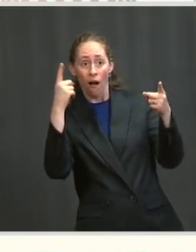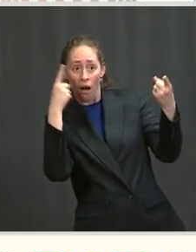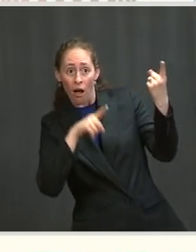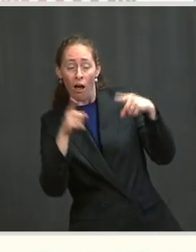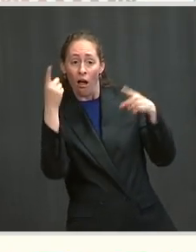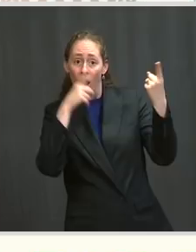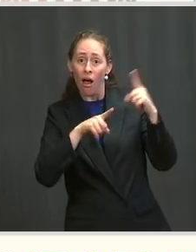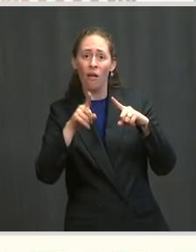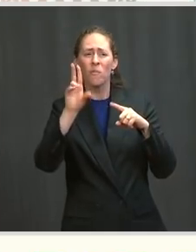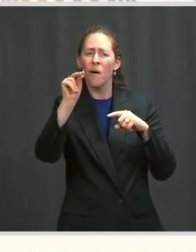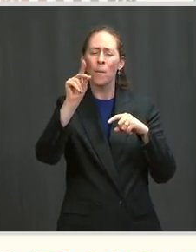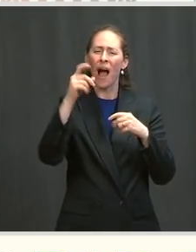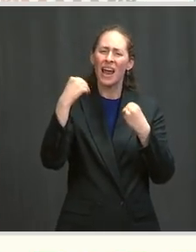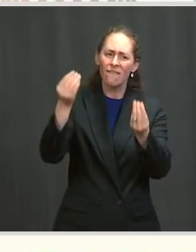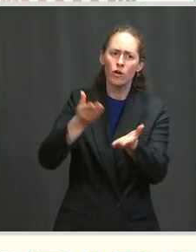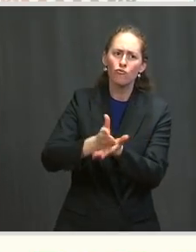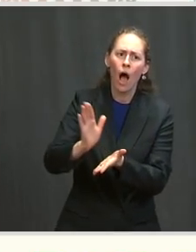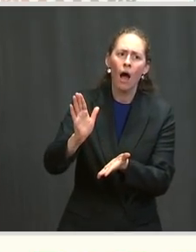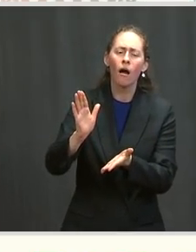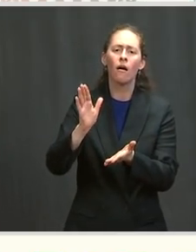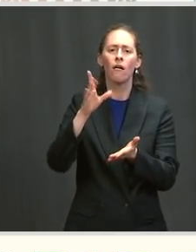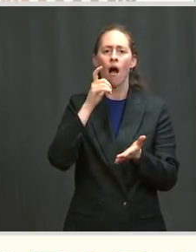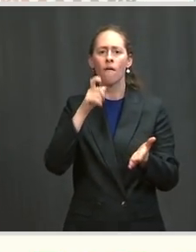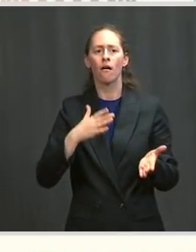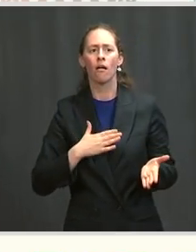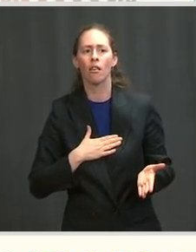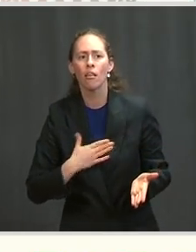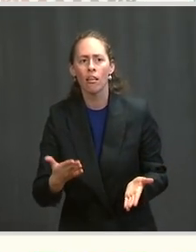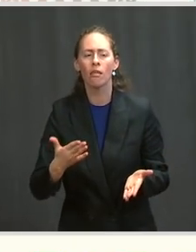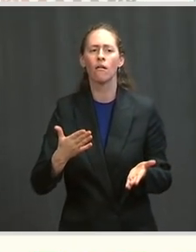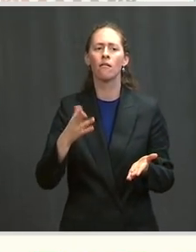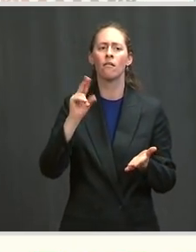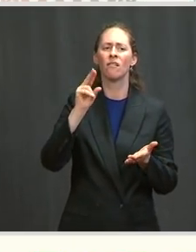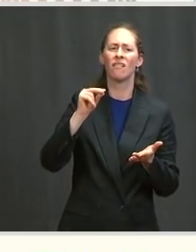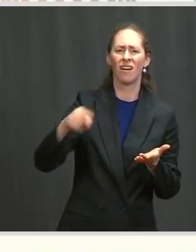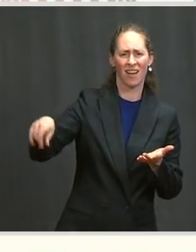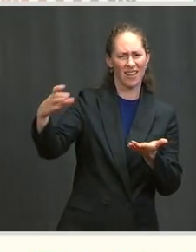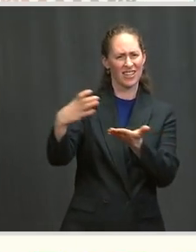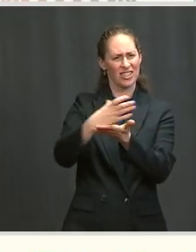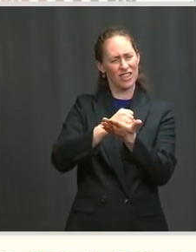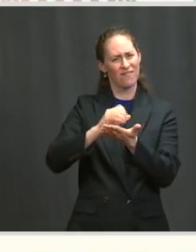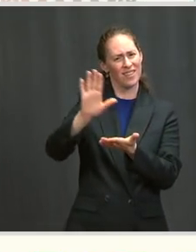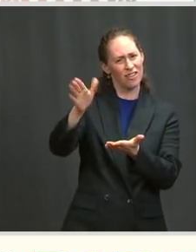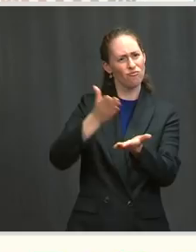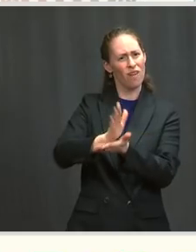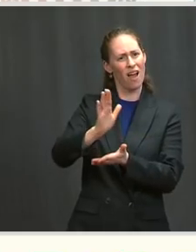It takes no compromise to give people their rights. And, by the way, this bill